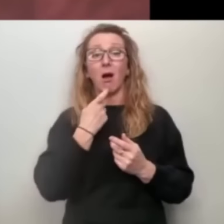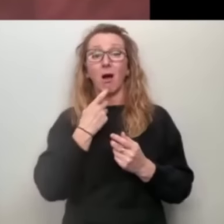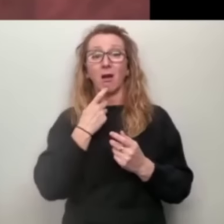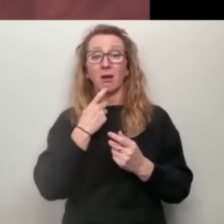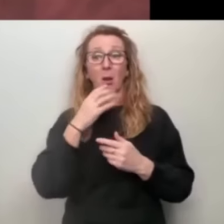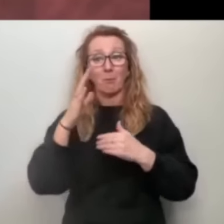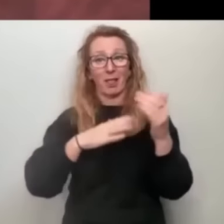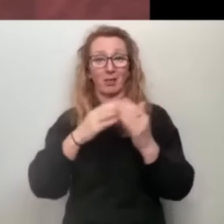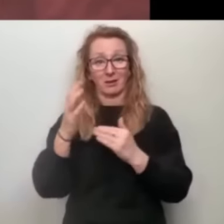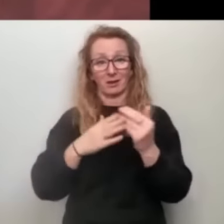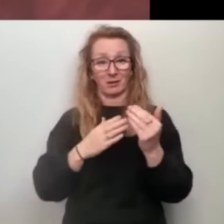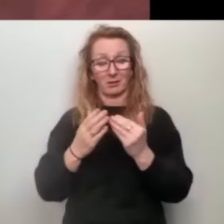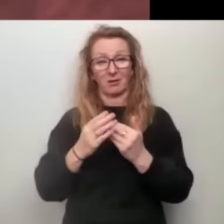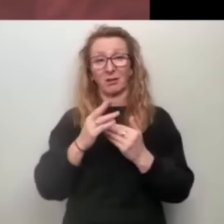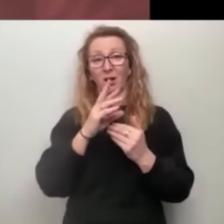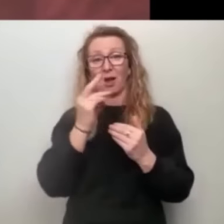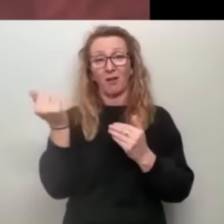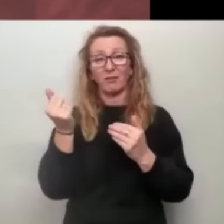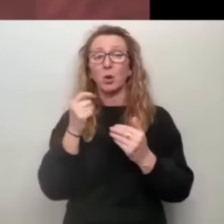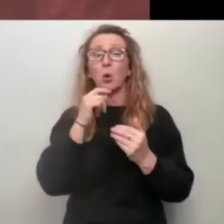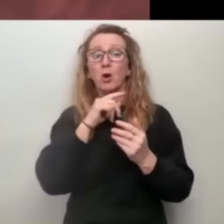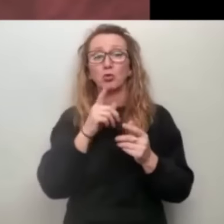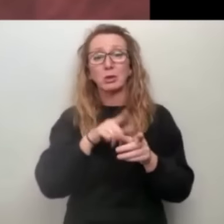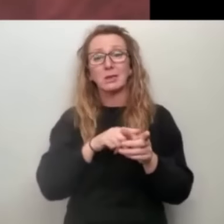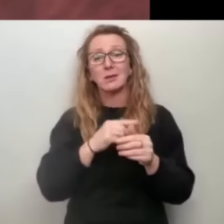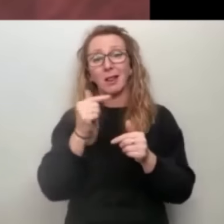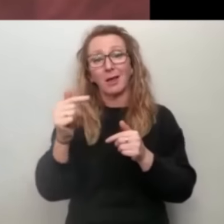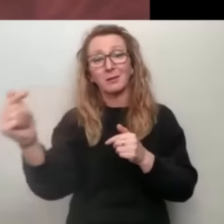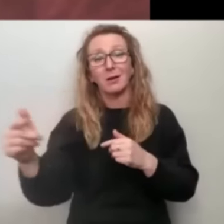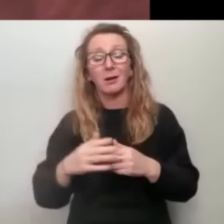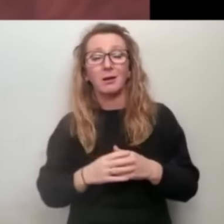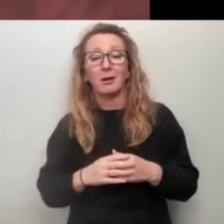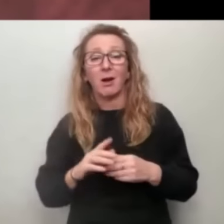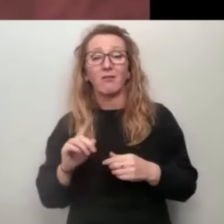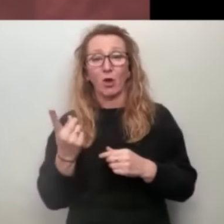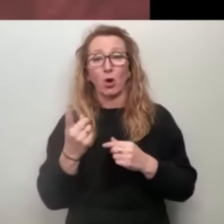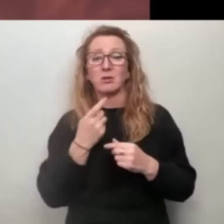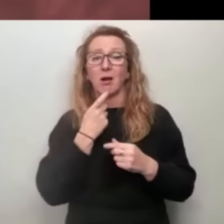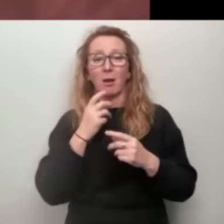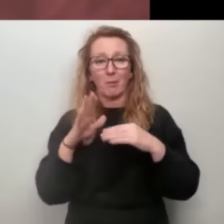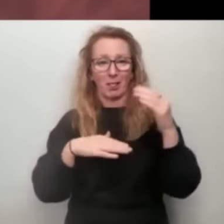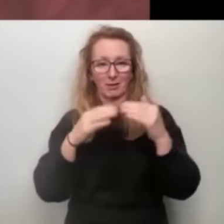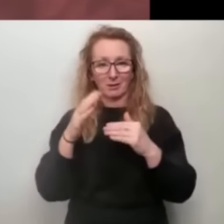This is Ditherington the Flax Mill, well worth a visit from this point on the use of iron